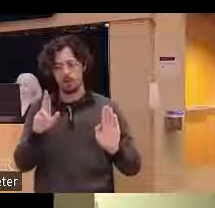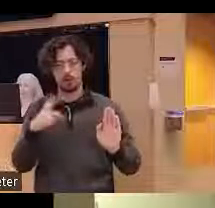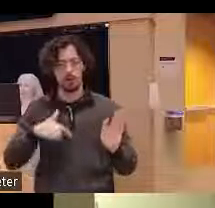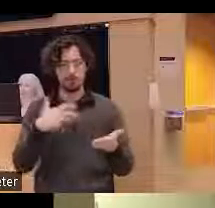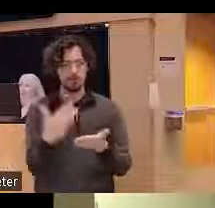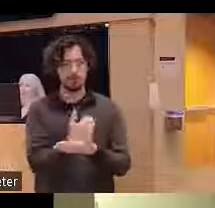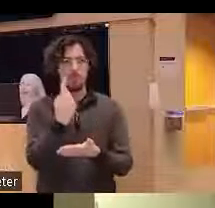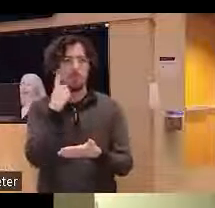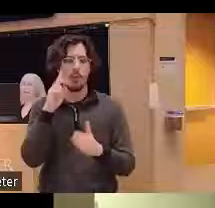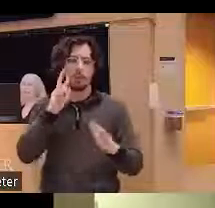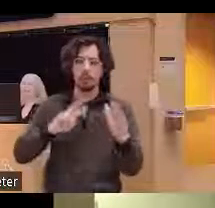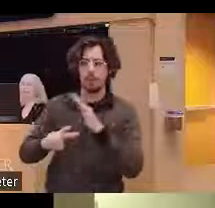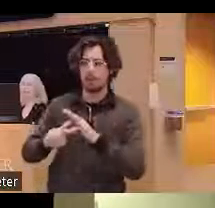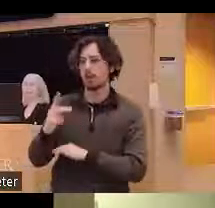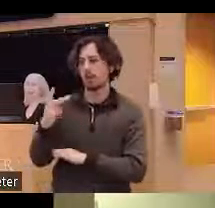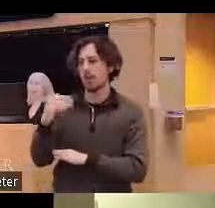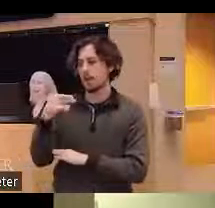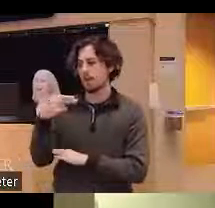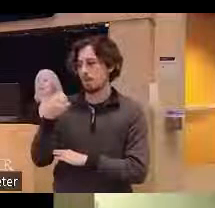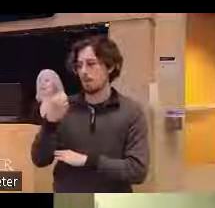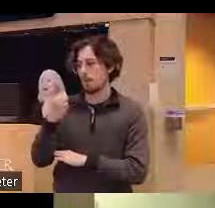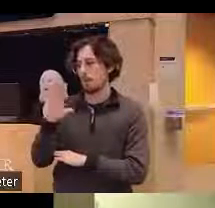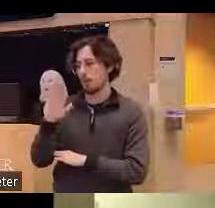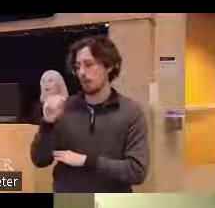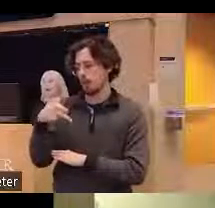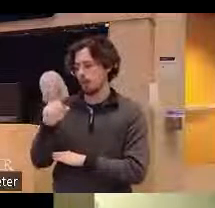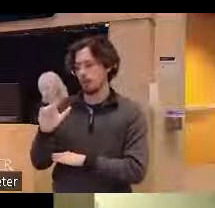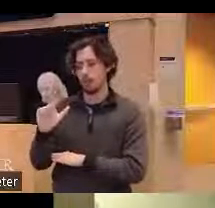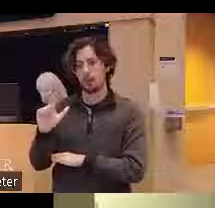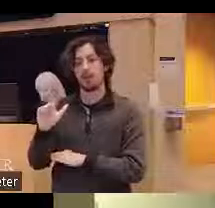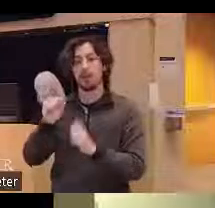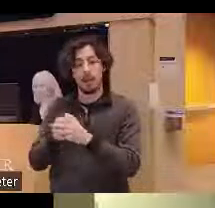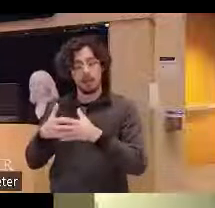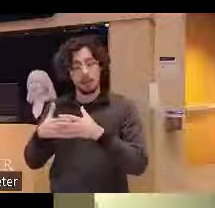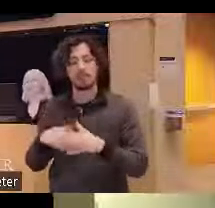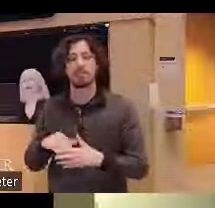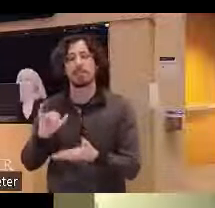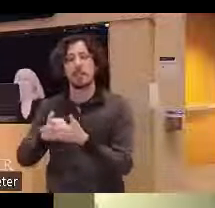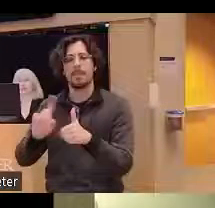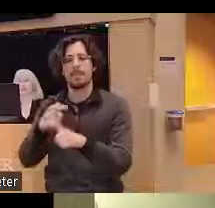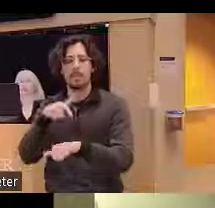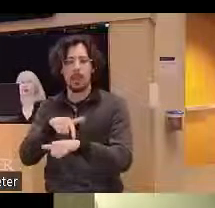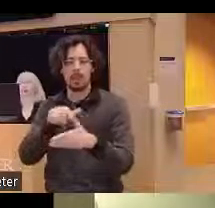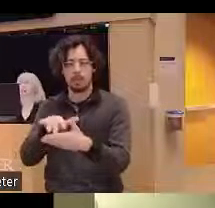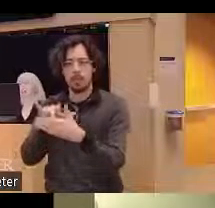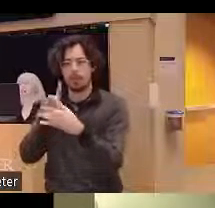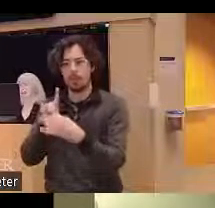inflammation now this was the first study to comprehensively assess neuropathy autonomic